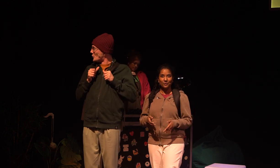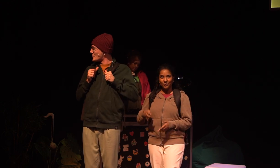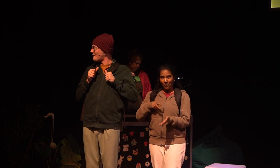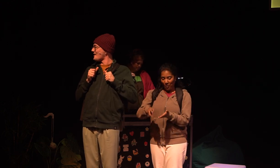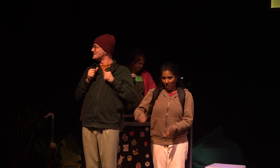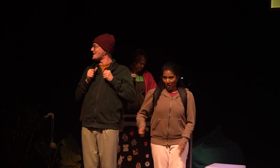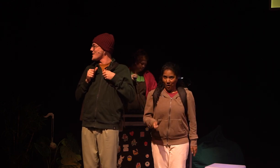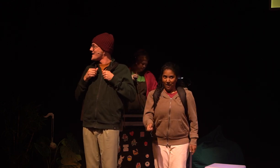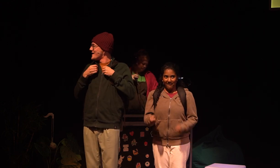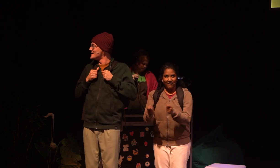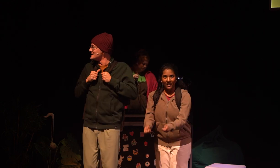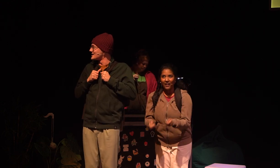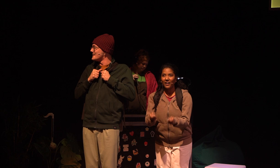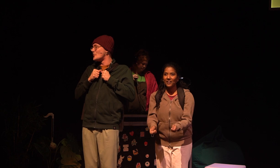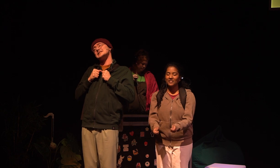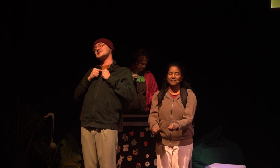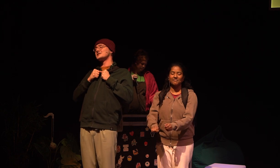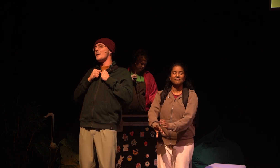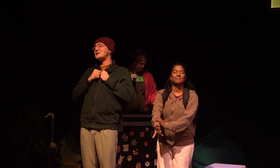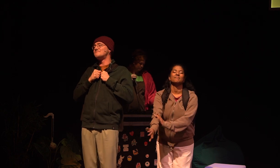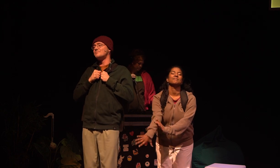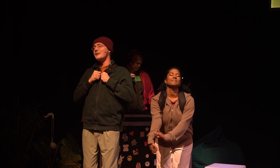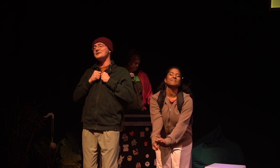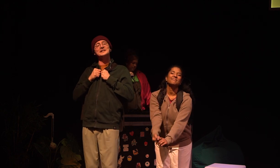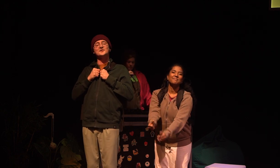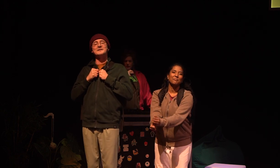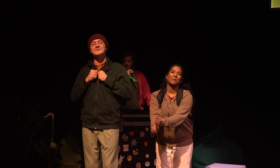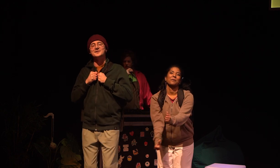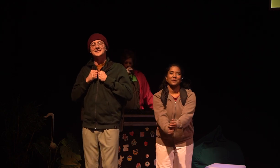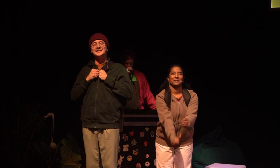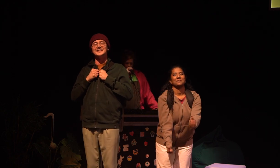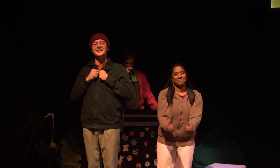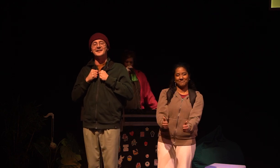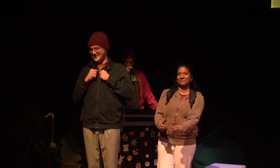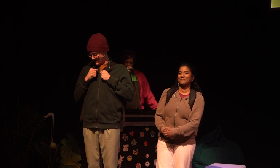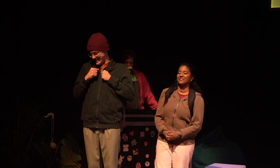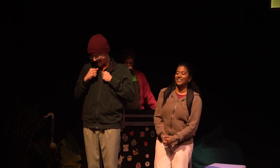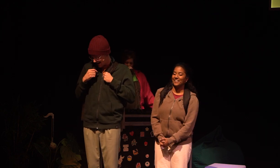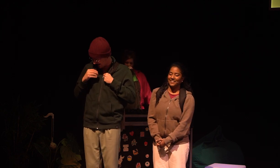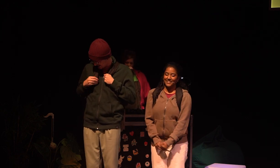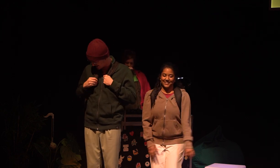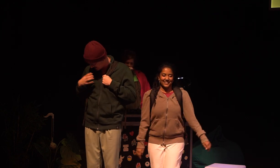walk and feed you though, and clean up all your sloppy ploppies, wasn't it bud?